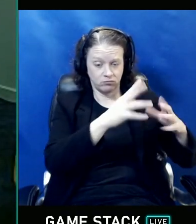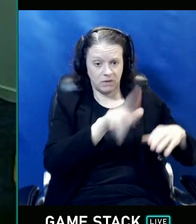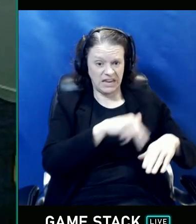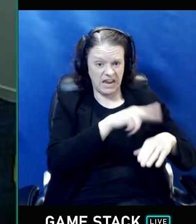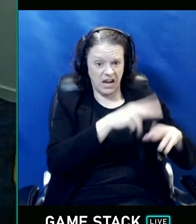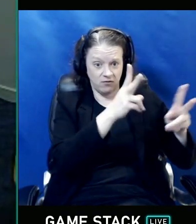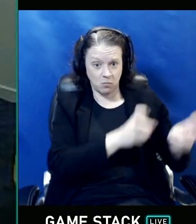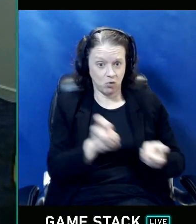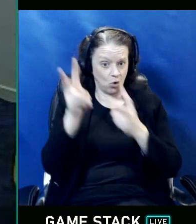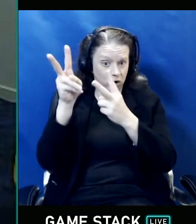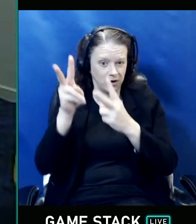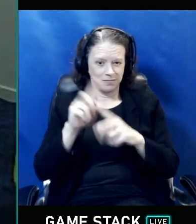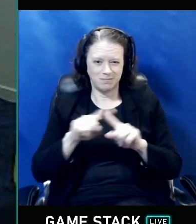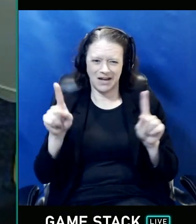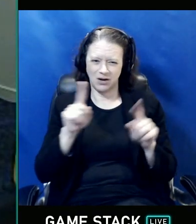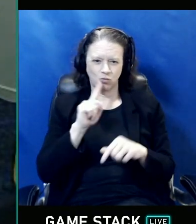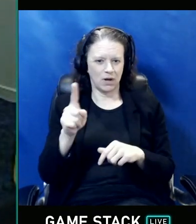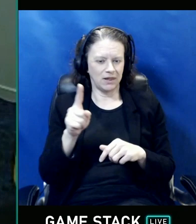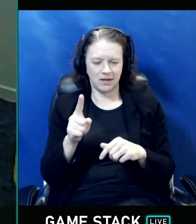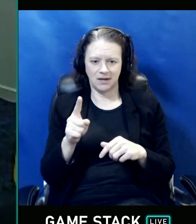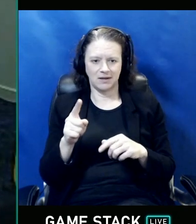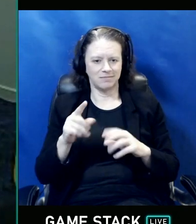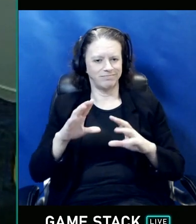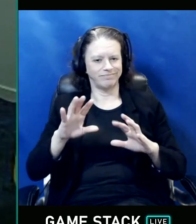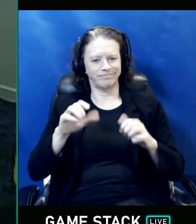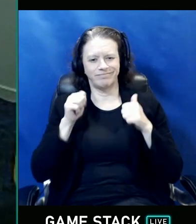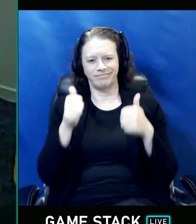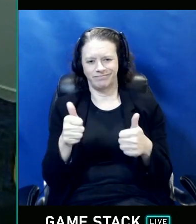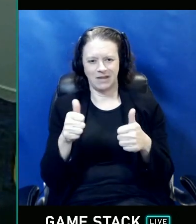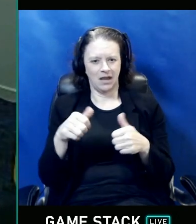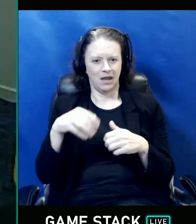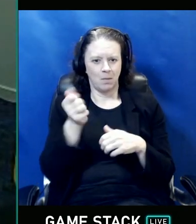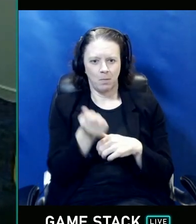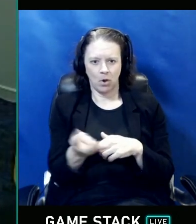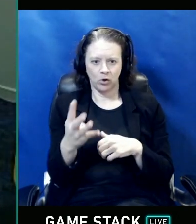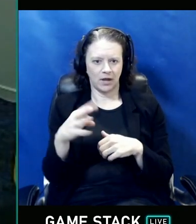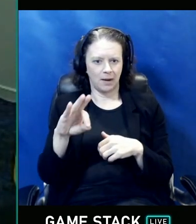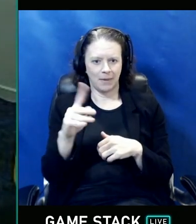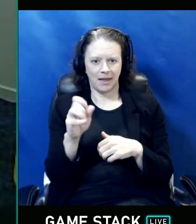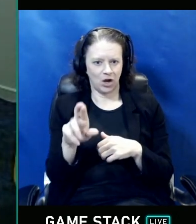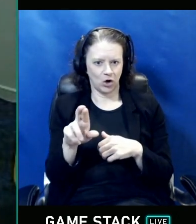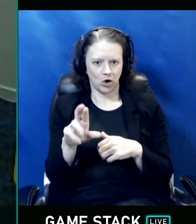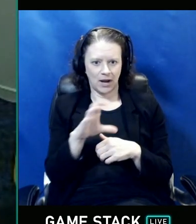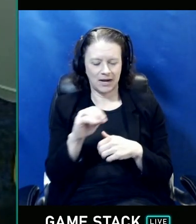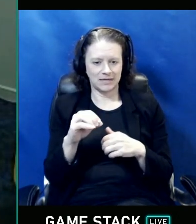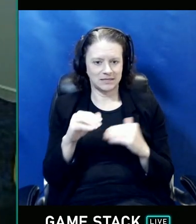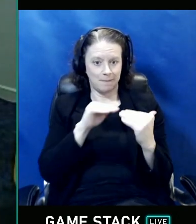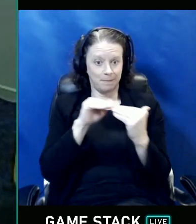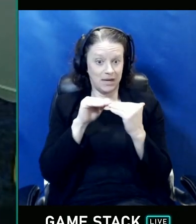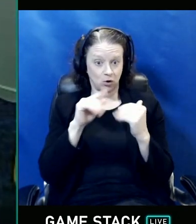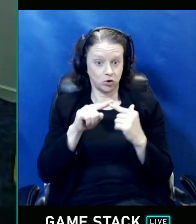and it's a peer to peer multiplayer game, and there's just no way we could make a mobile